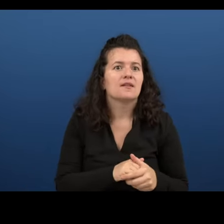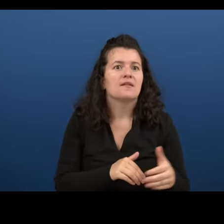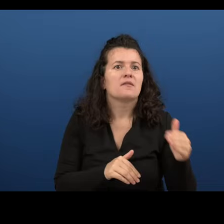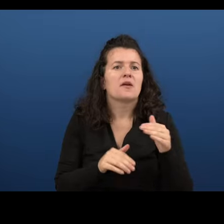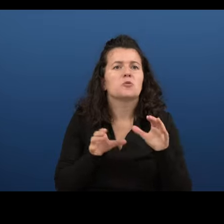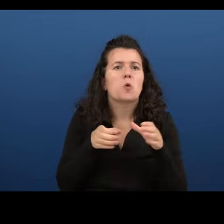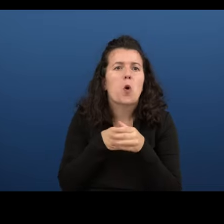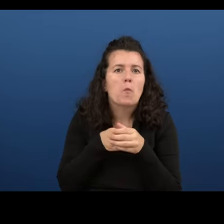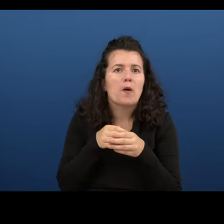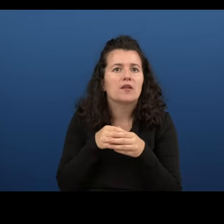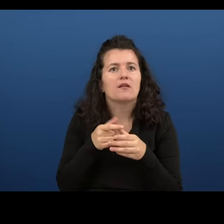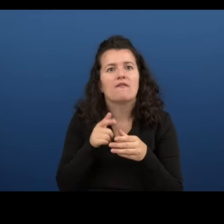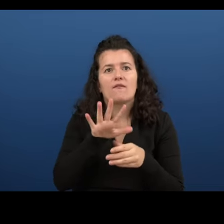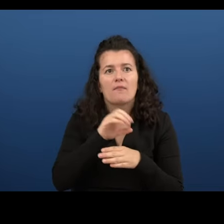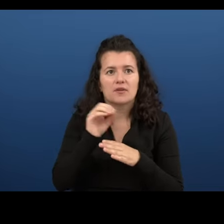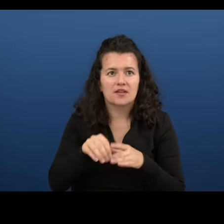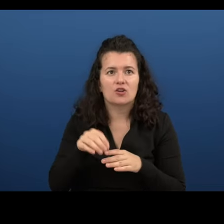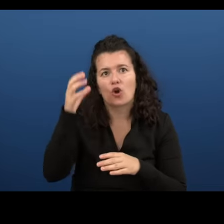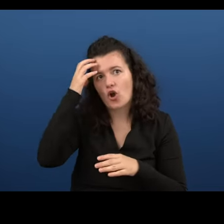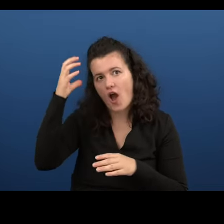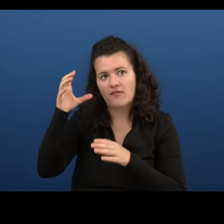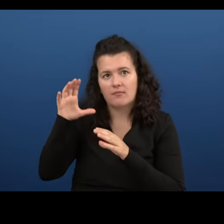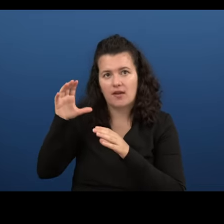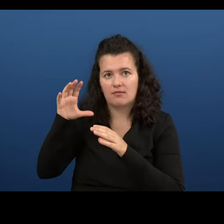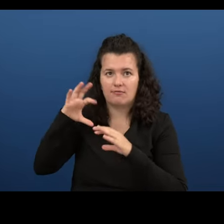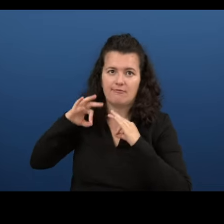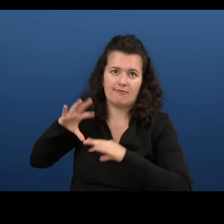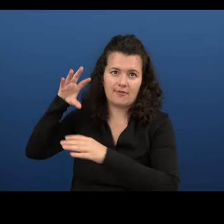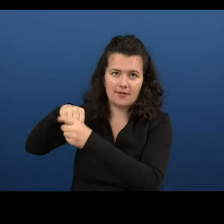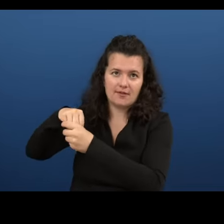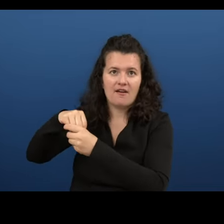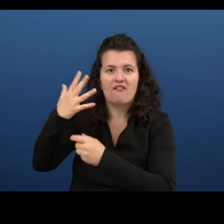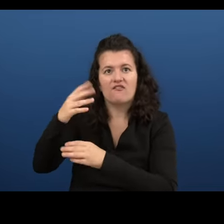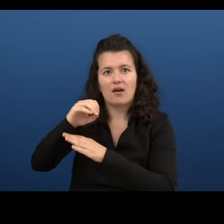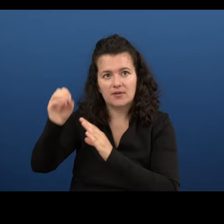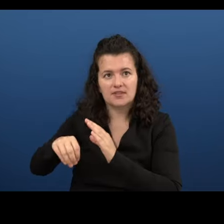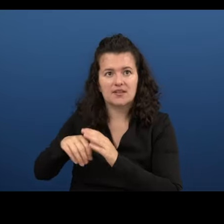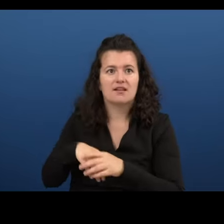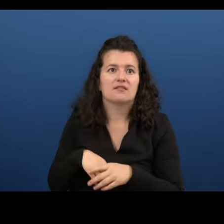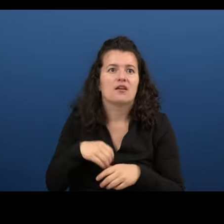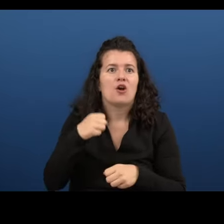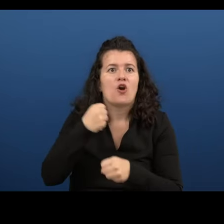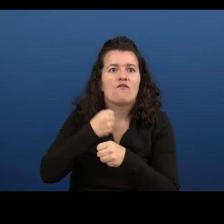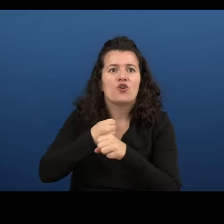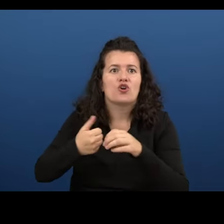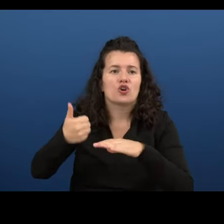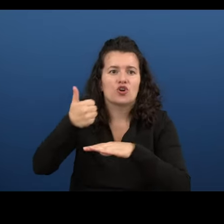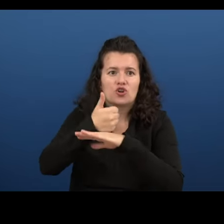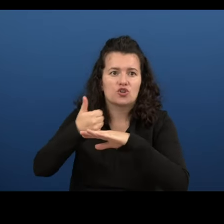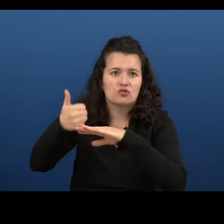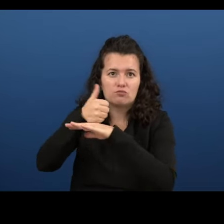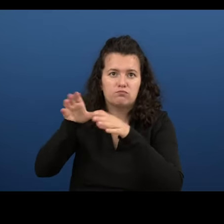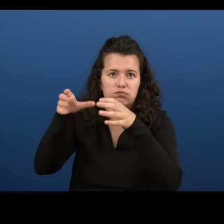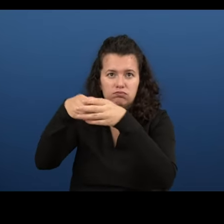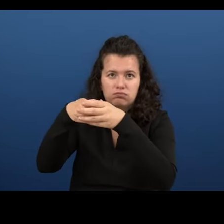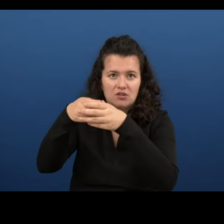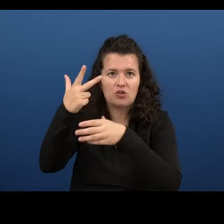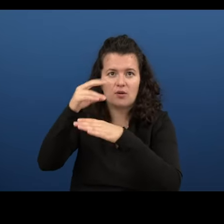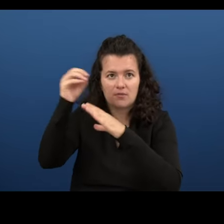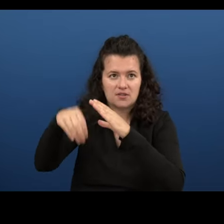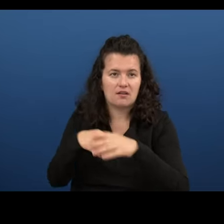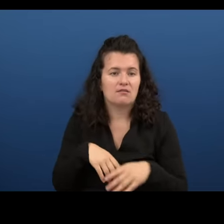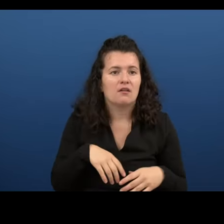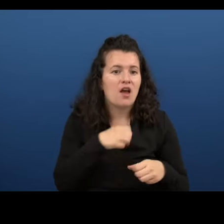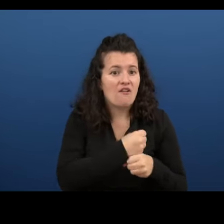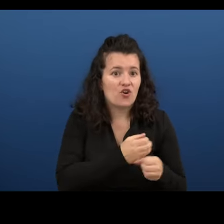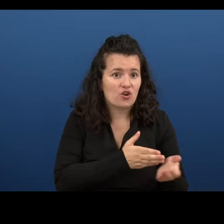government authorities 5% employs Federation's we have 3% trade unions, 3%, and others, 13%.